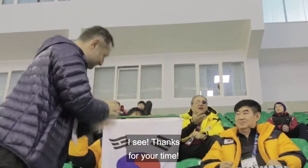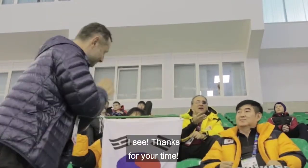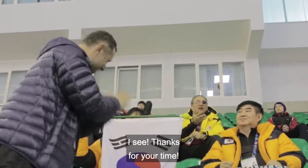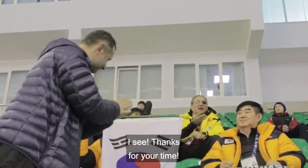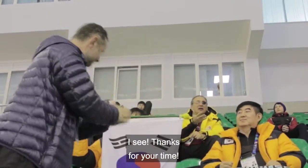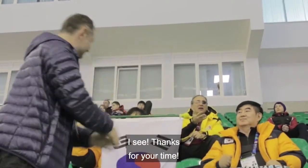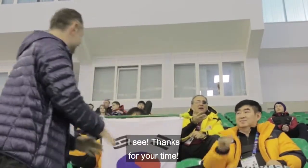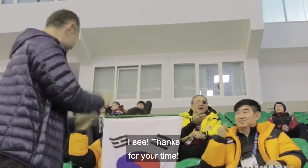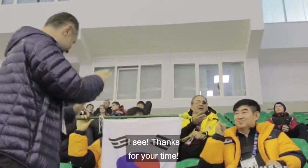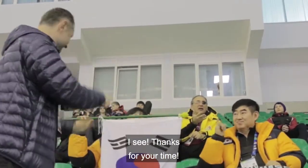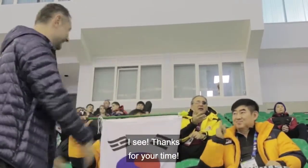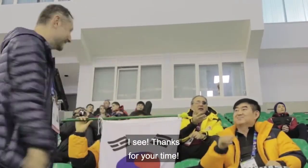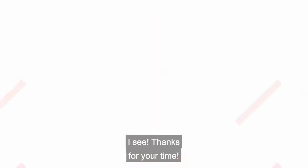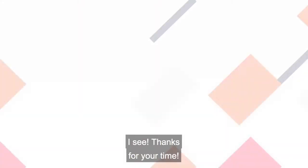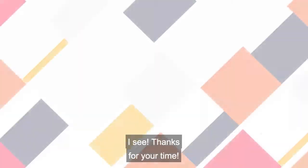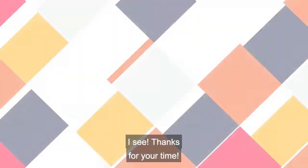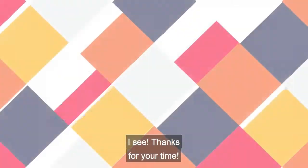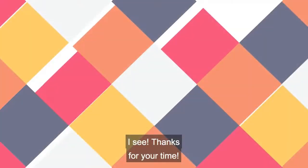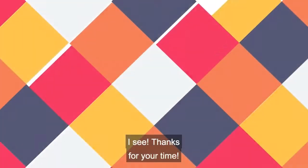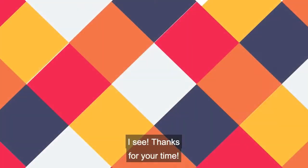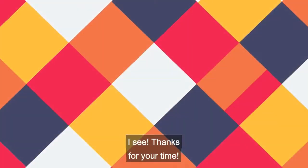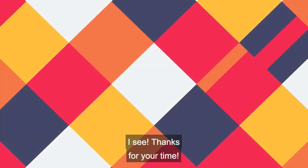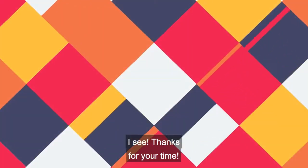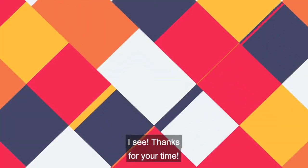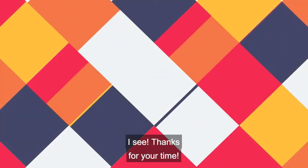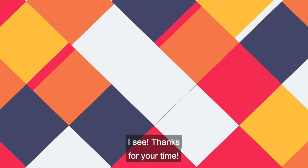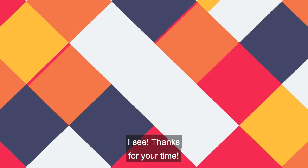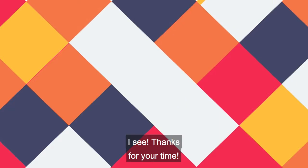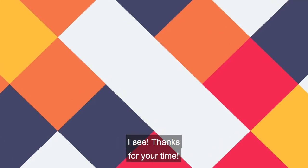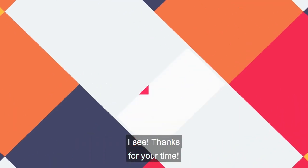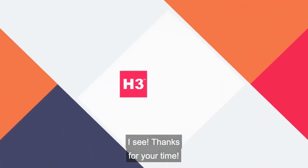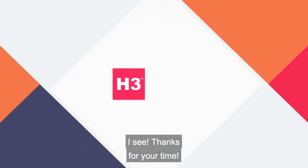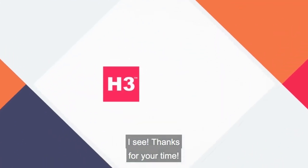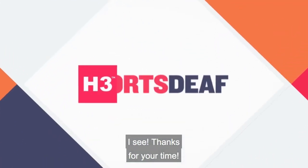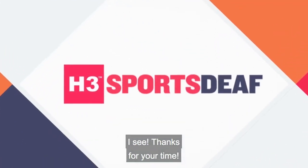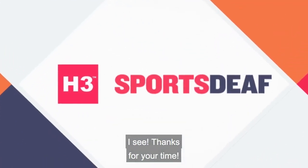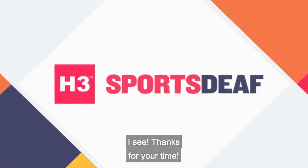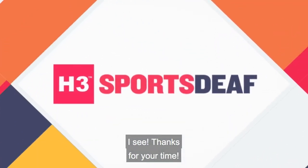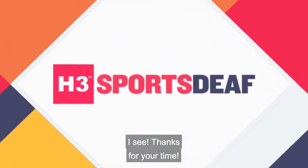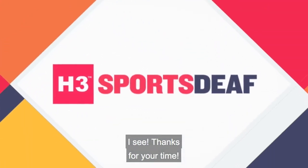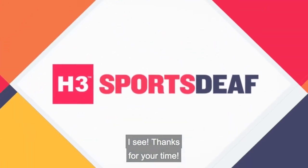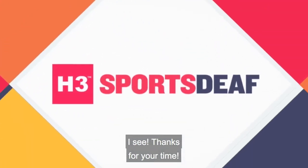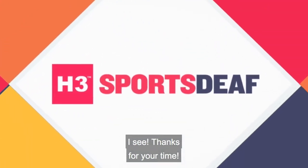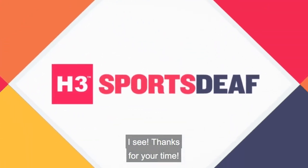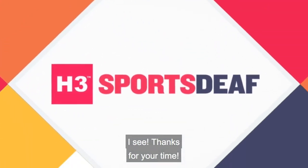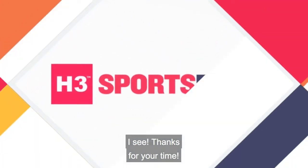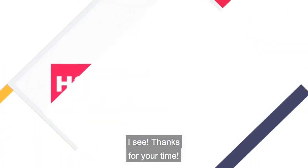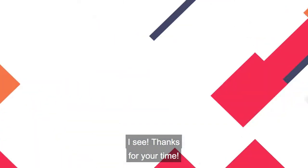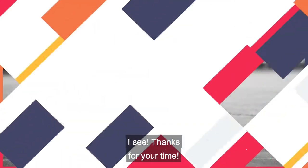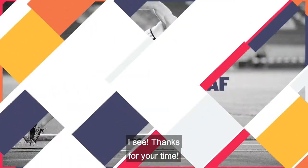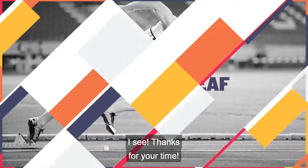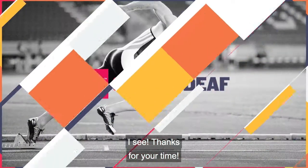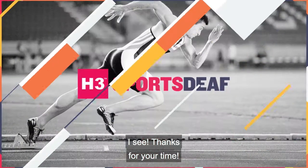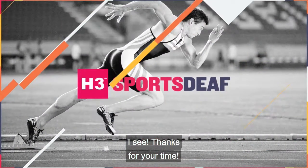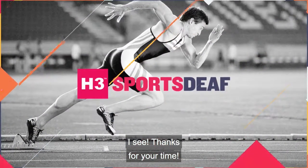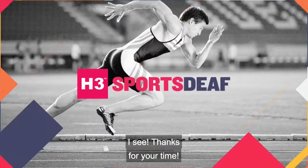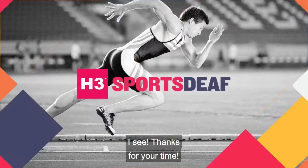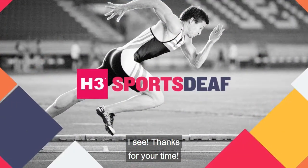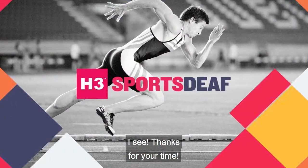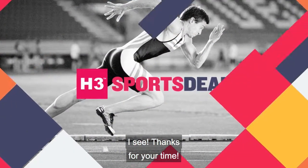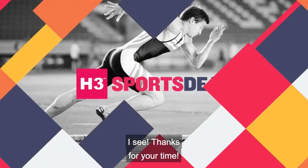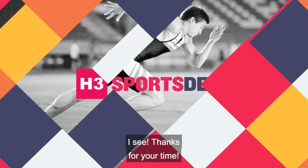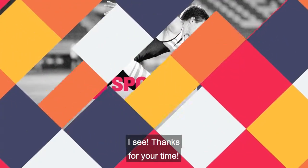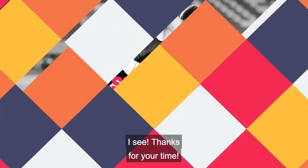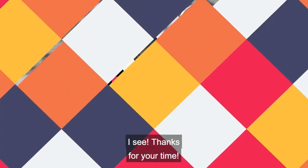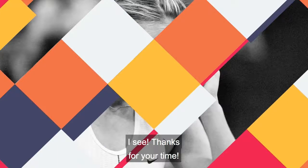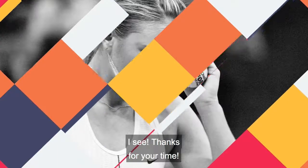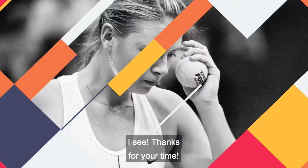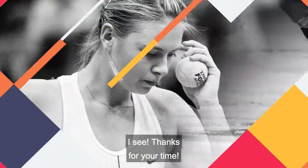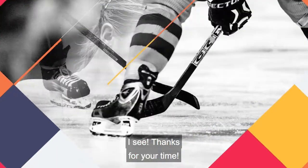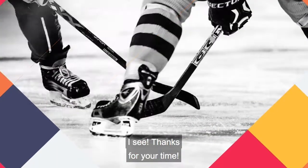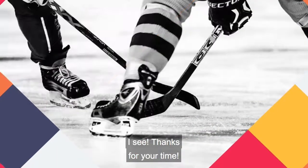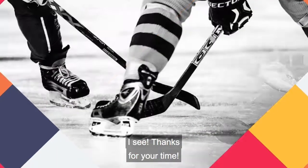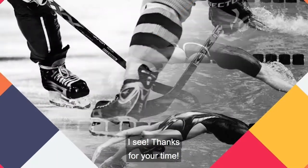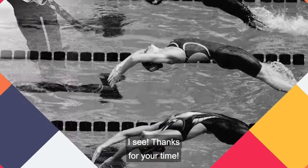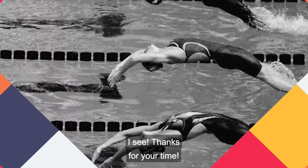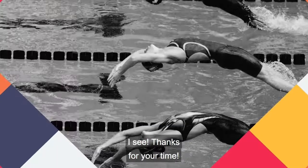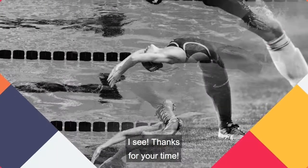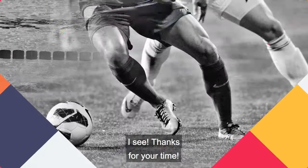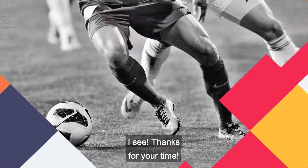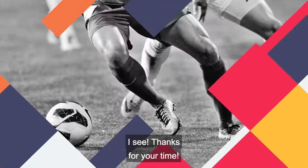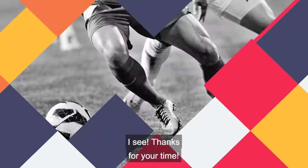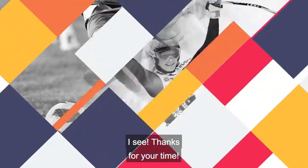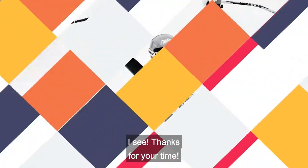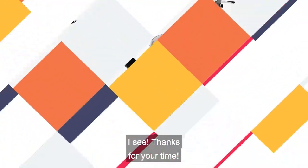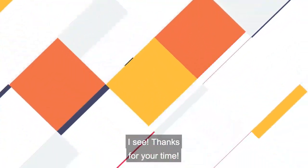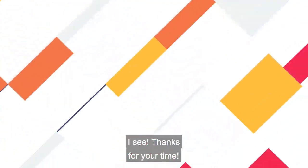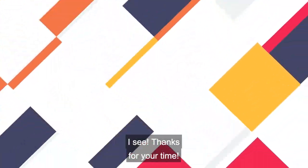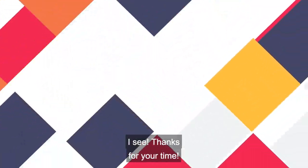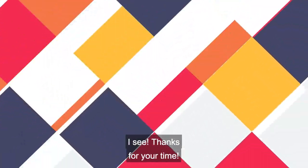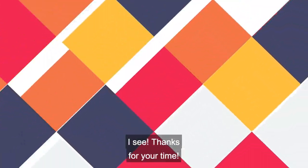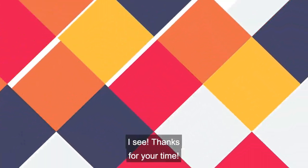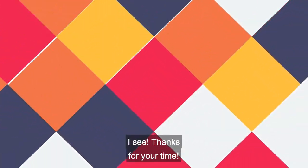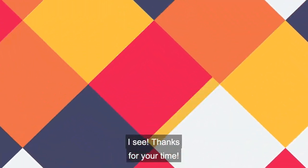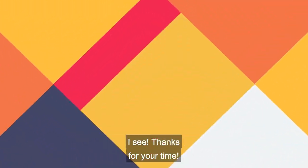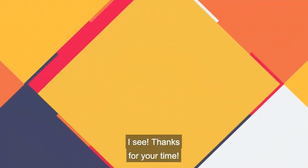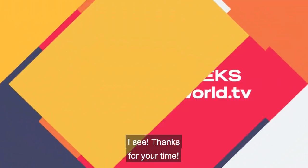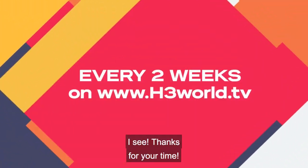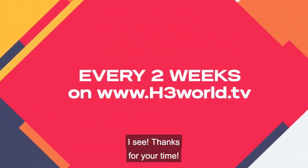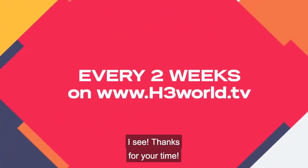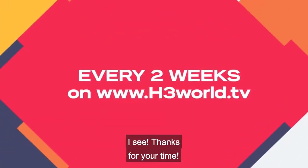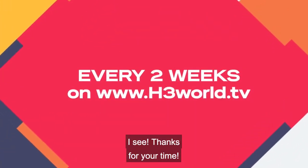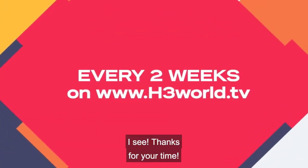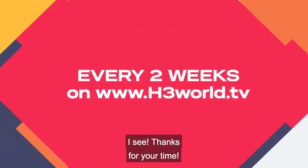I see! Thanks for your time!